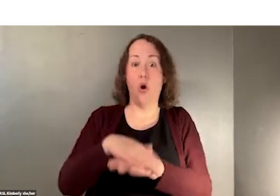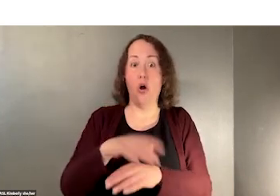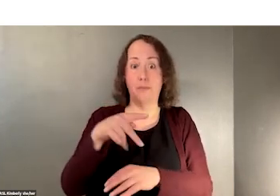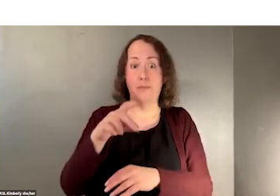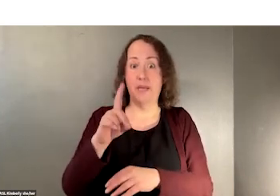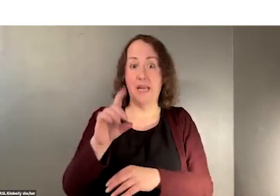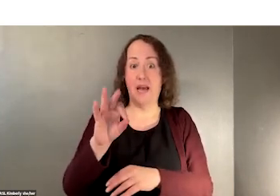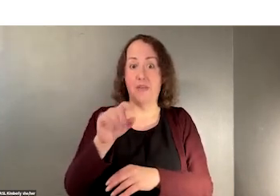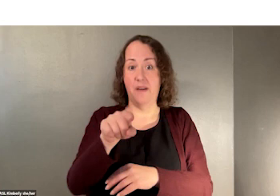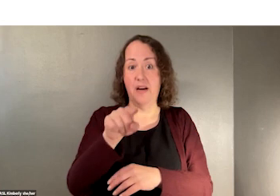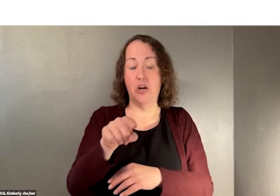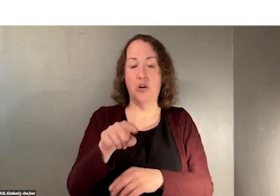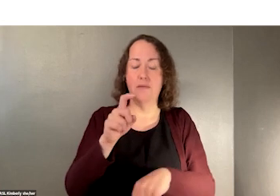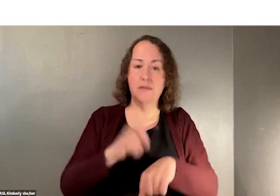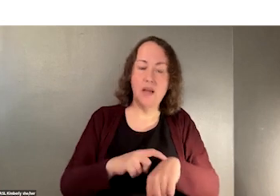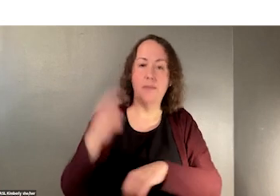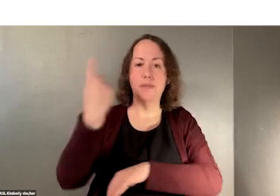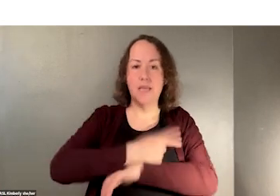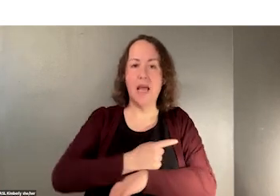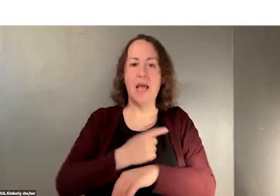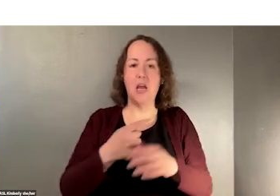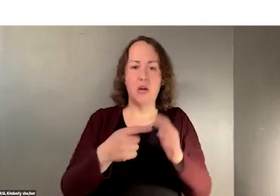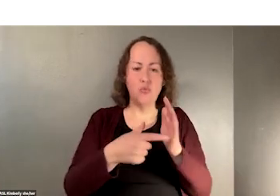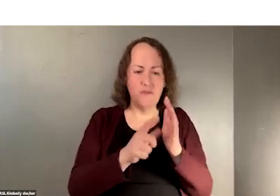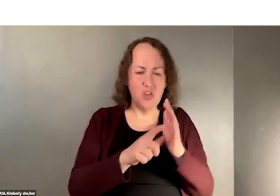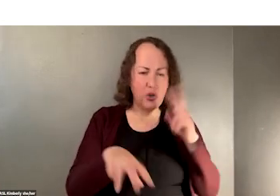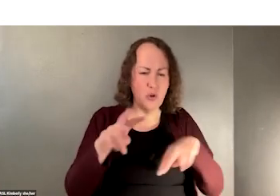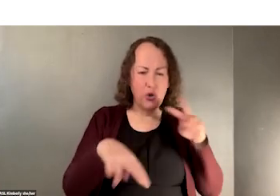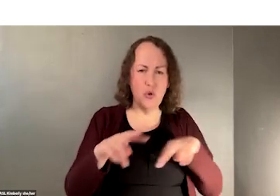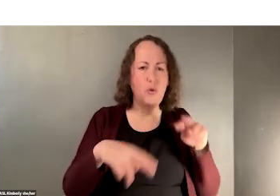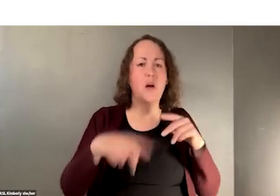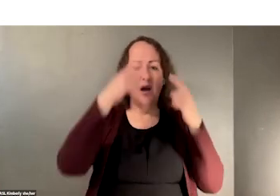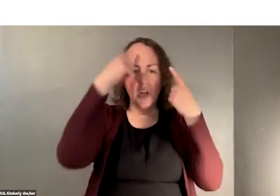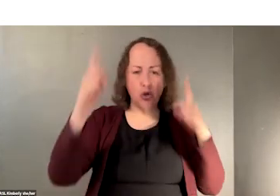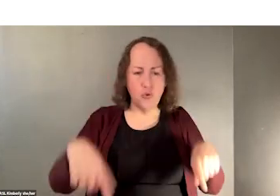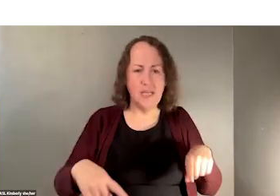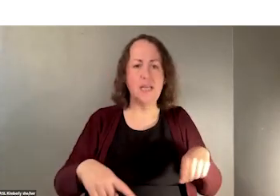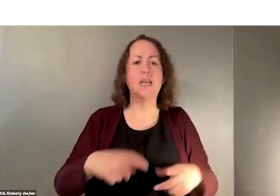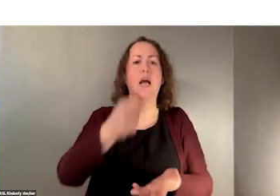the day and the time that you reviewed and agreed to the certification, and it's put onto the document.